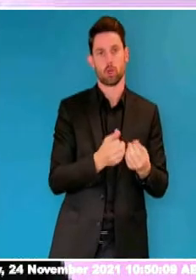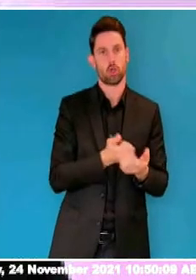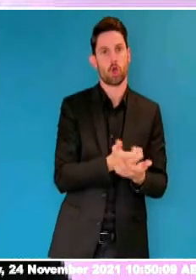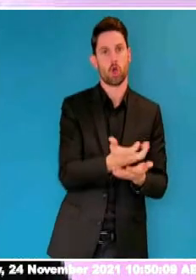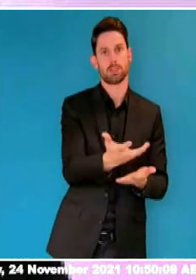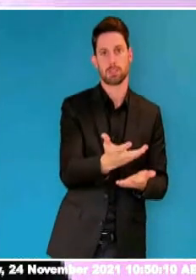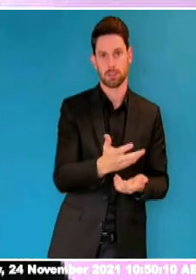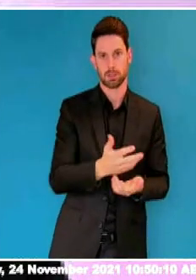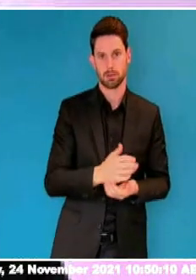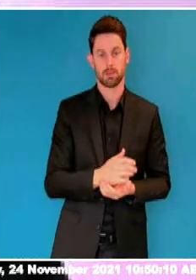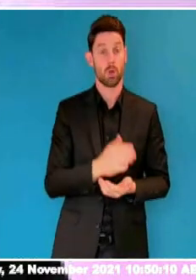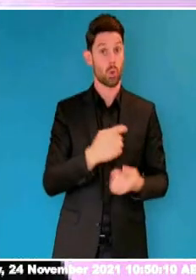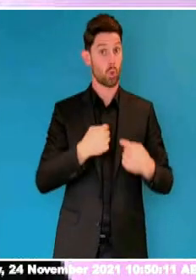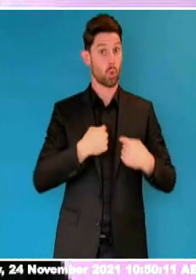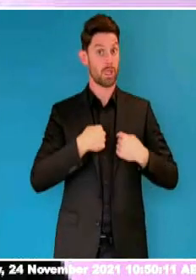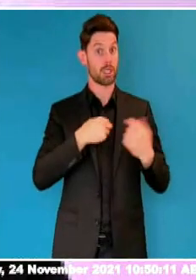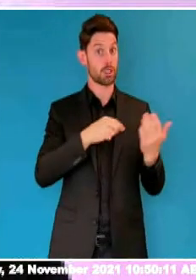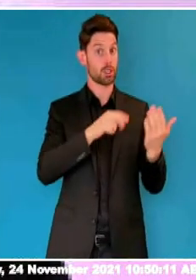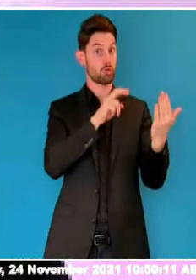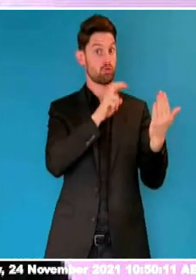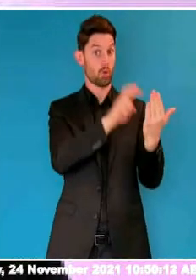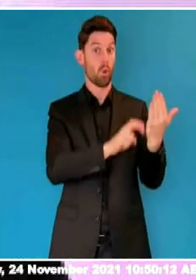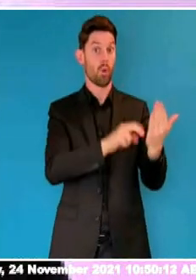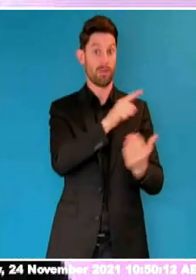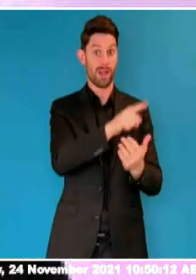and it is recorded in a case management tool.